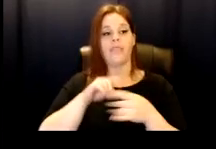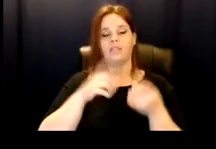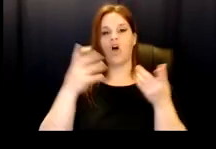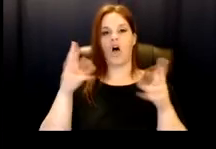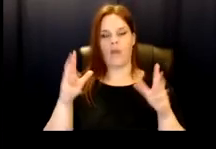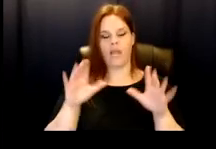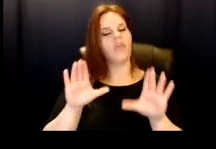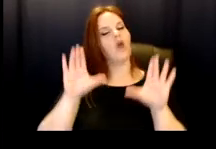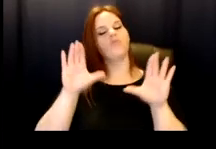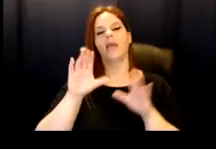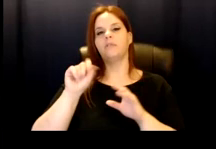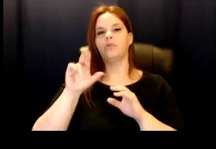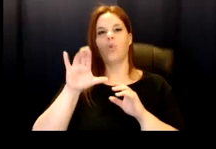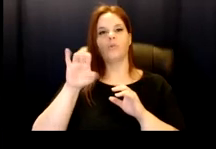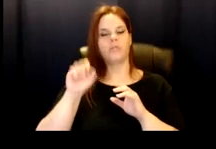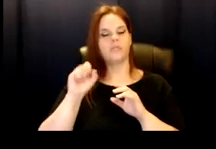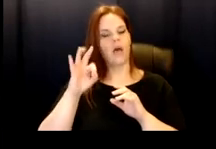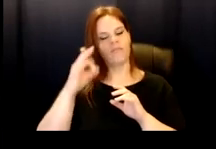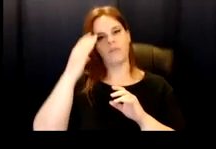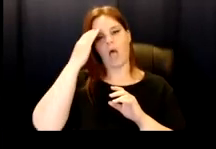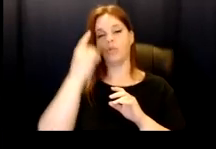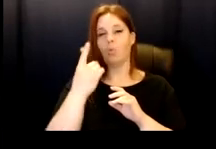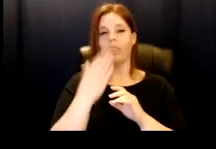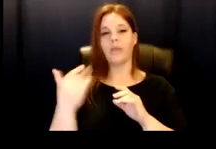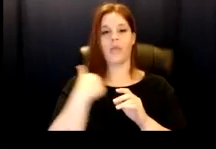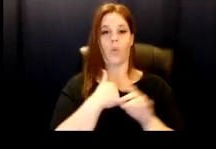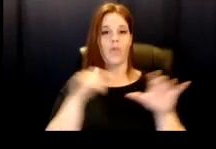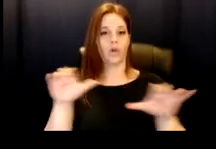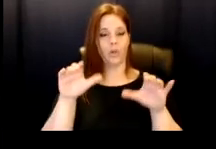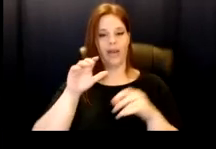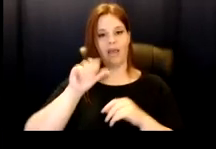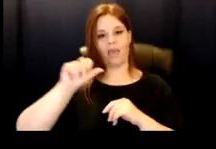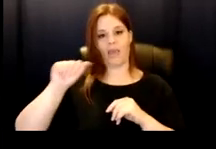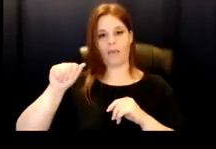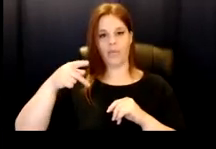great sources of knowledge. One of the things that we are doing at AAPD is a new initiative: